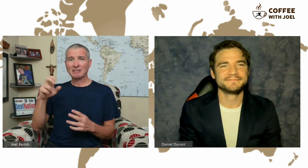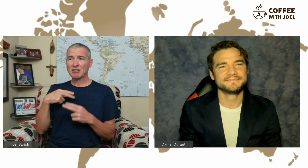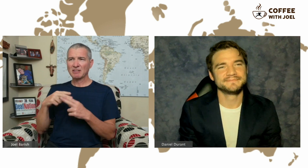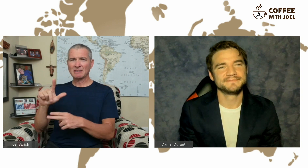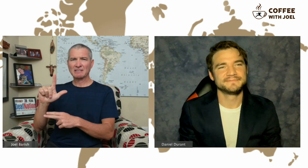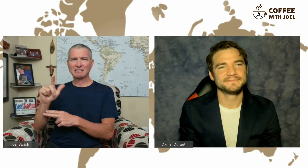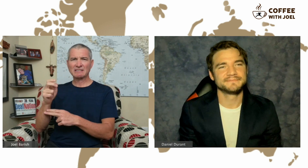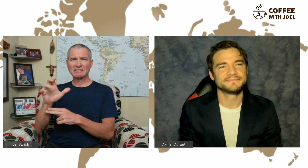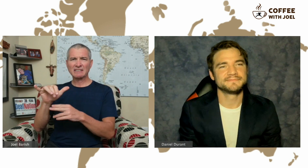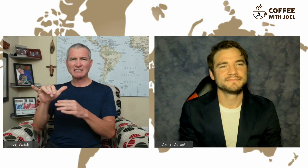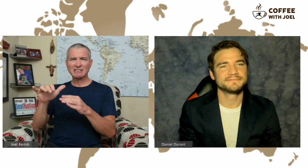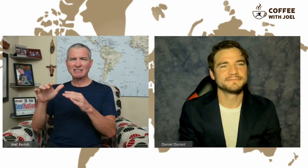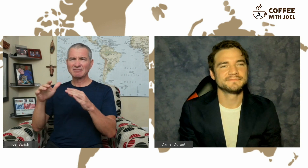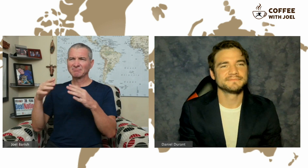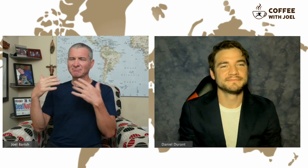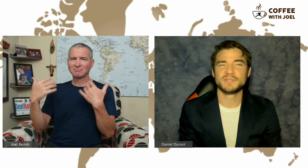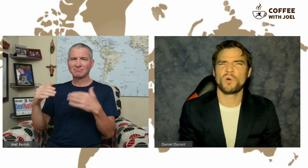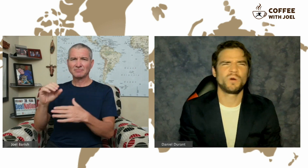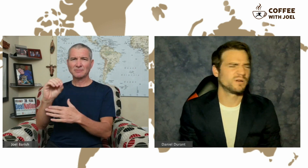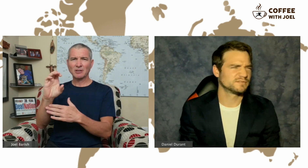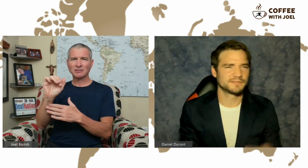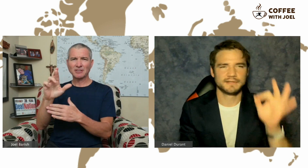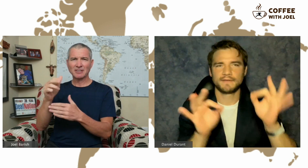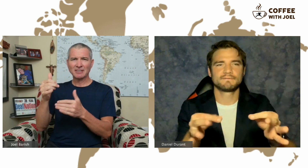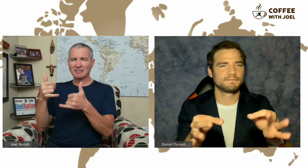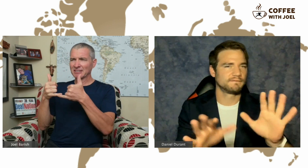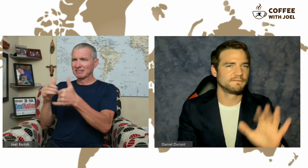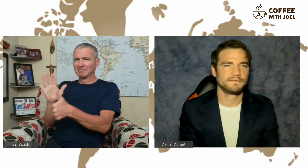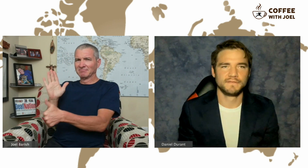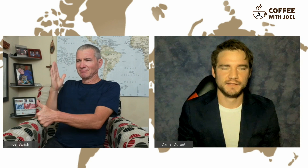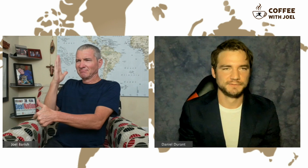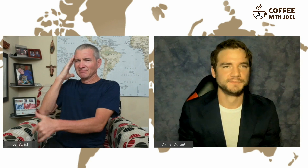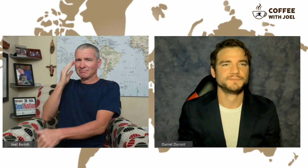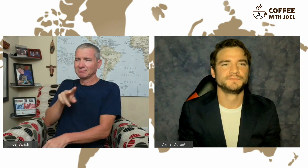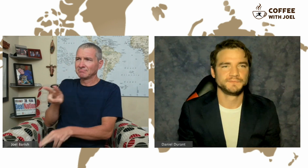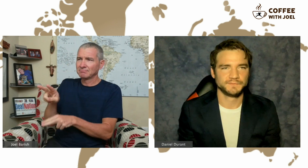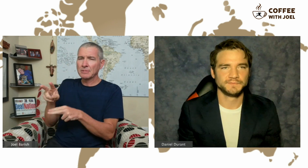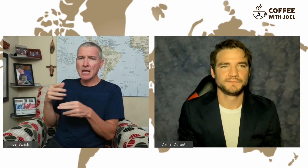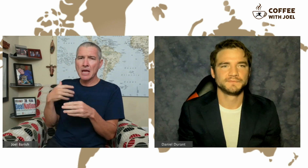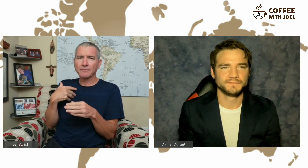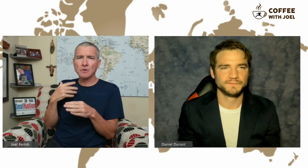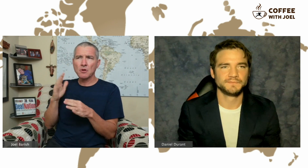I call Marlee a legacy, an Oscar winner. Oh, definitely.